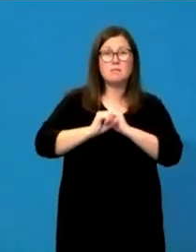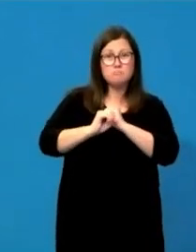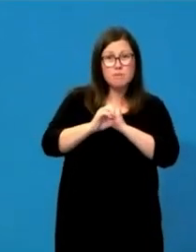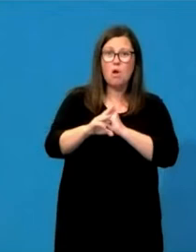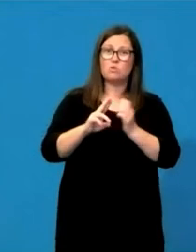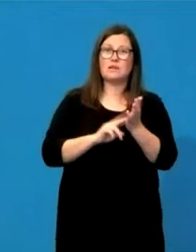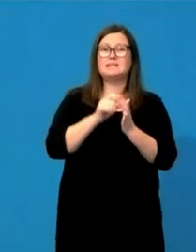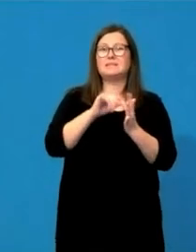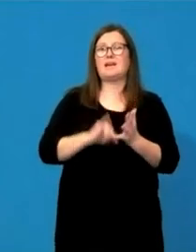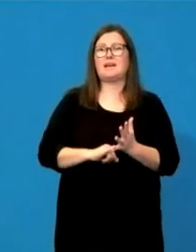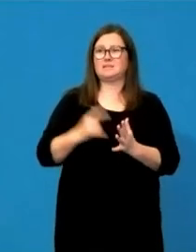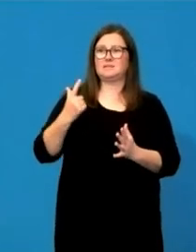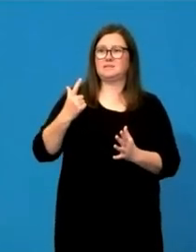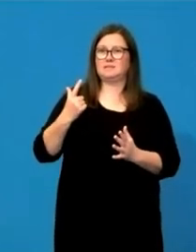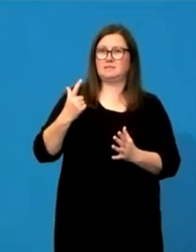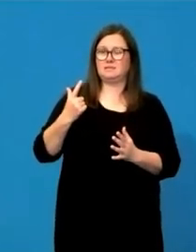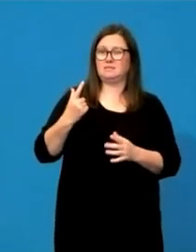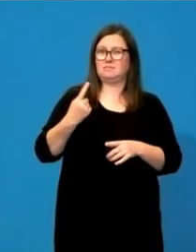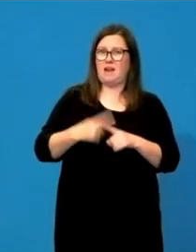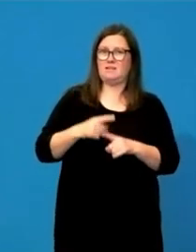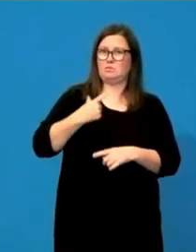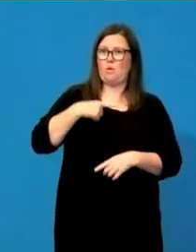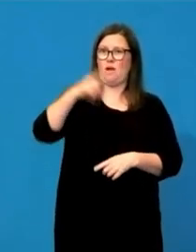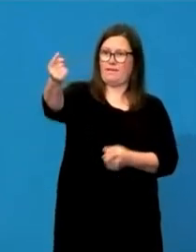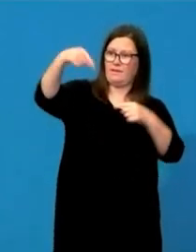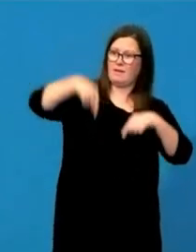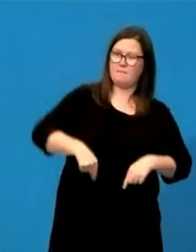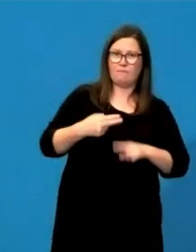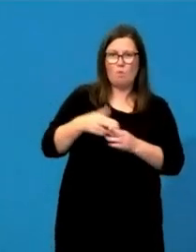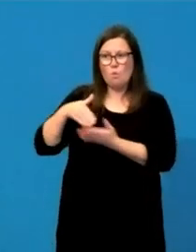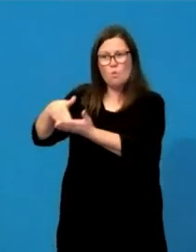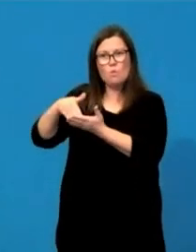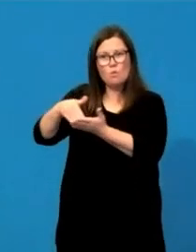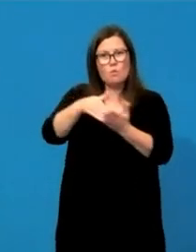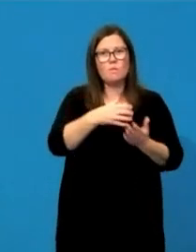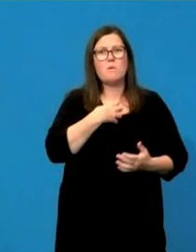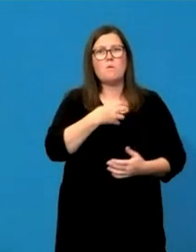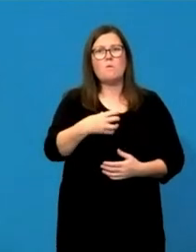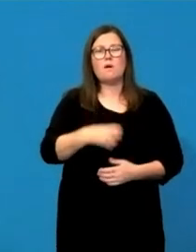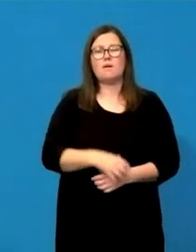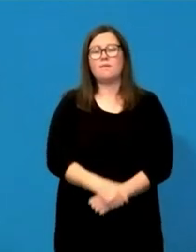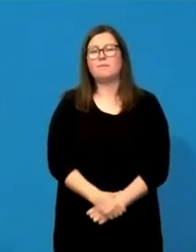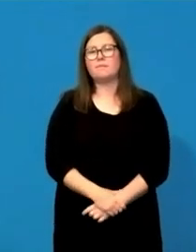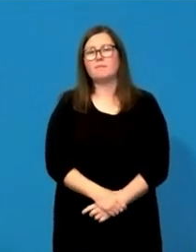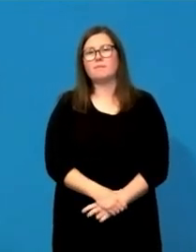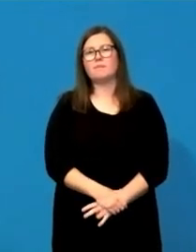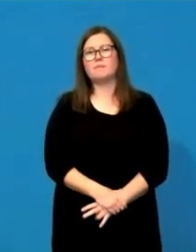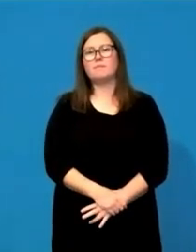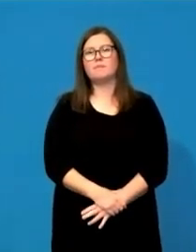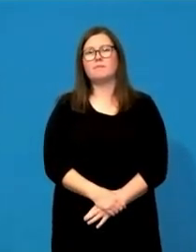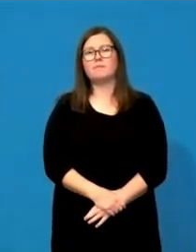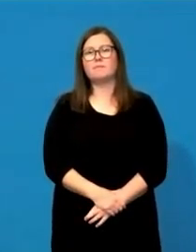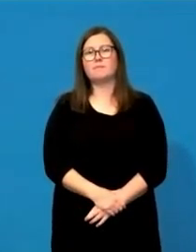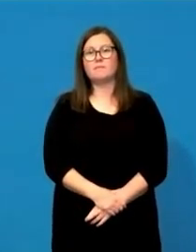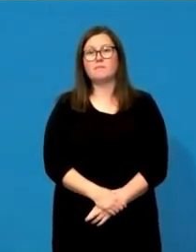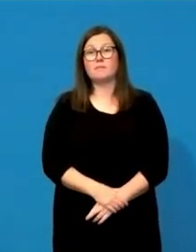they are there. MS TARRAGO: And would you expect them to create a base there or would